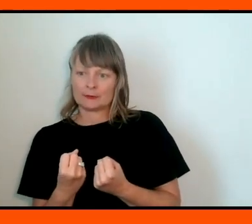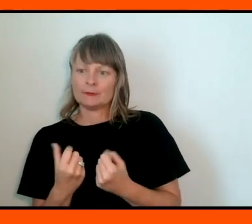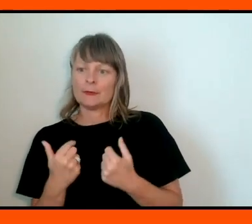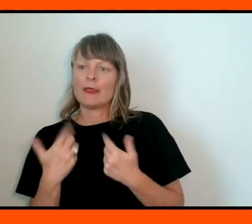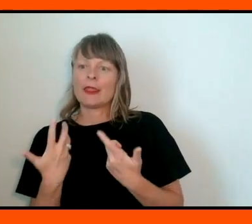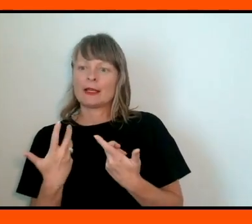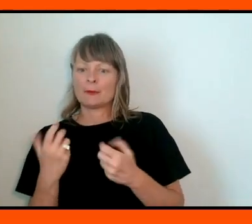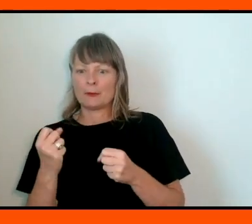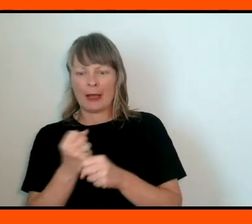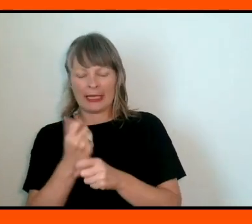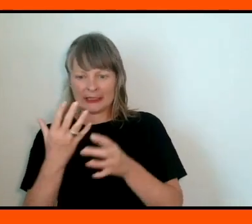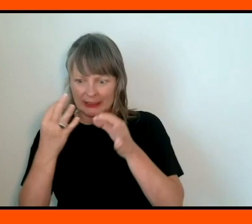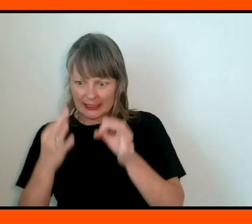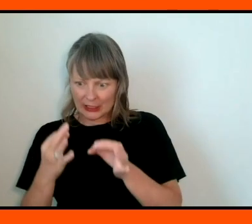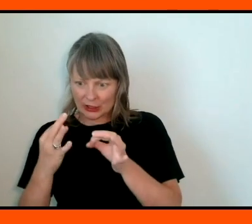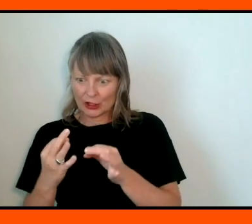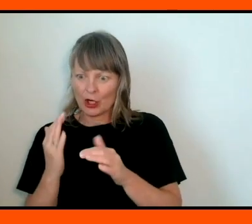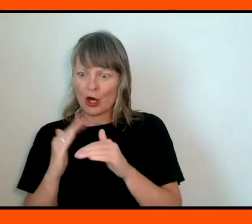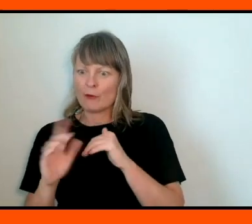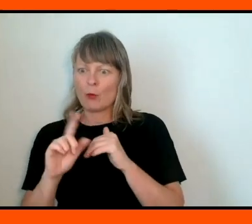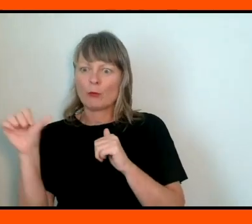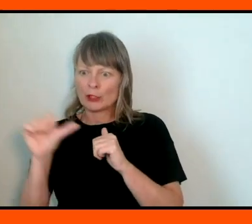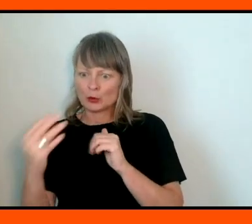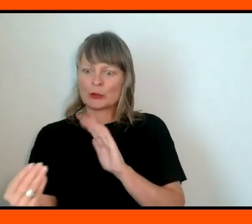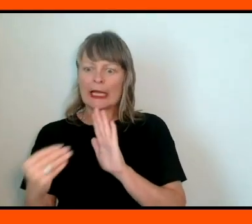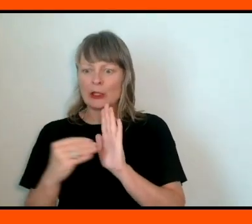should be included, changed or removed.